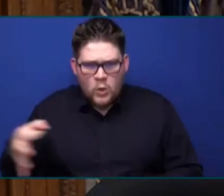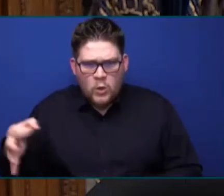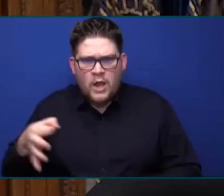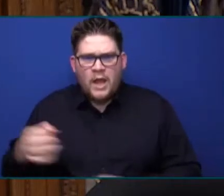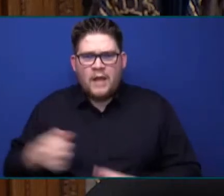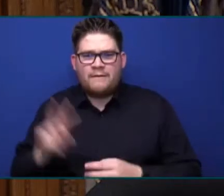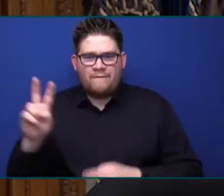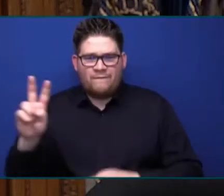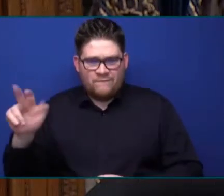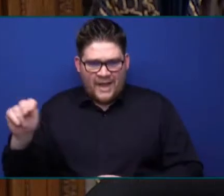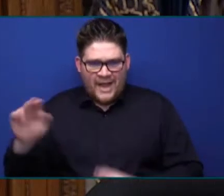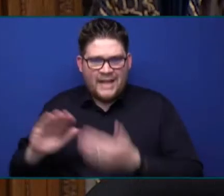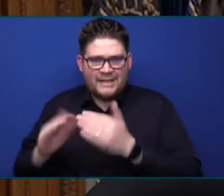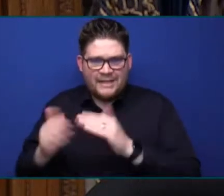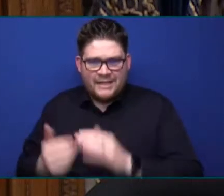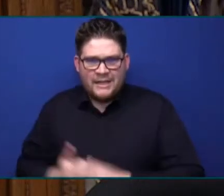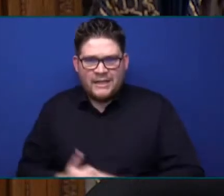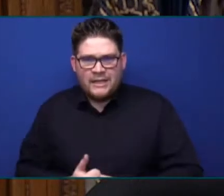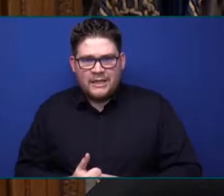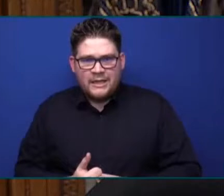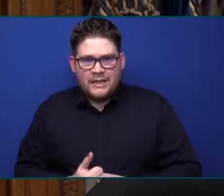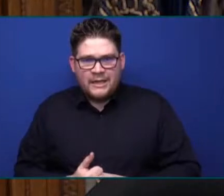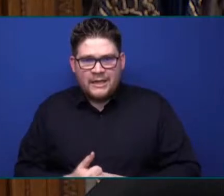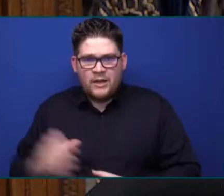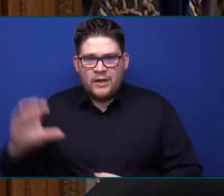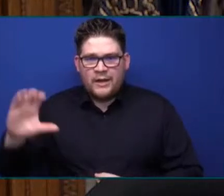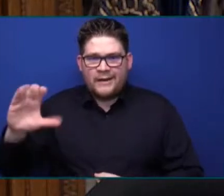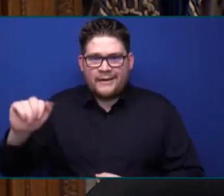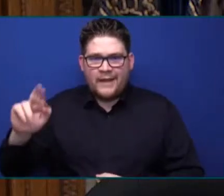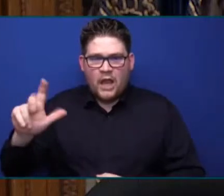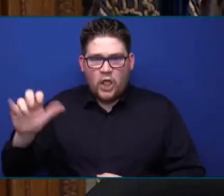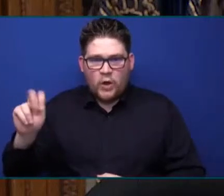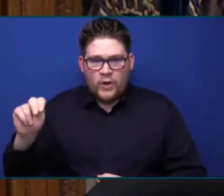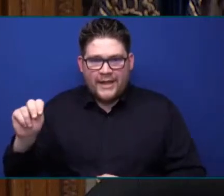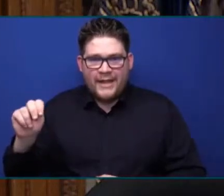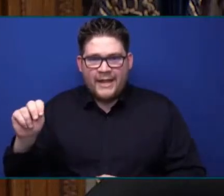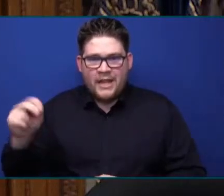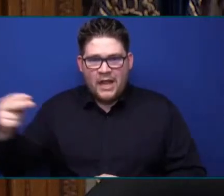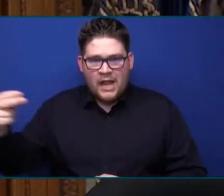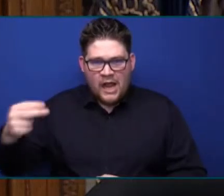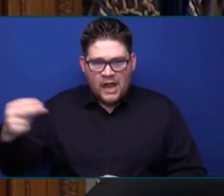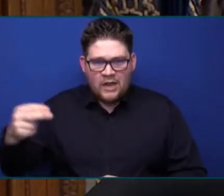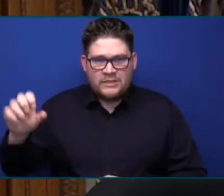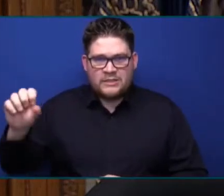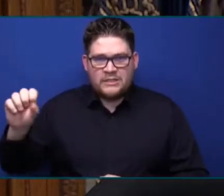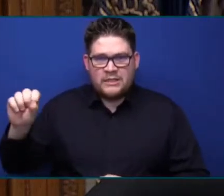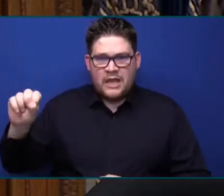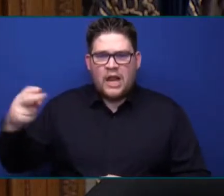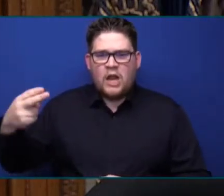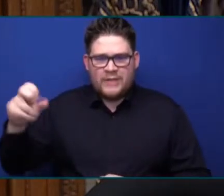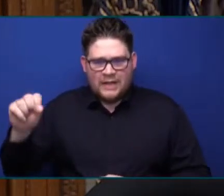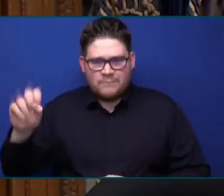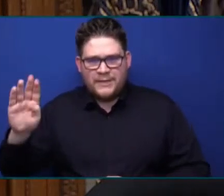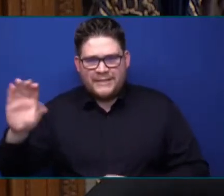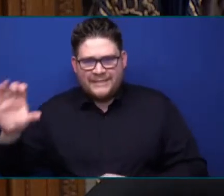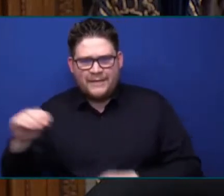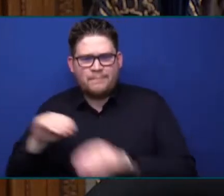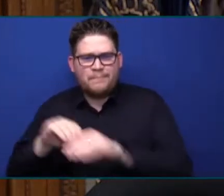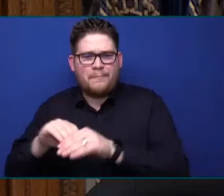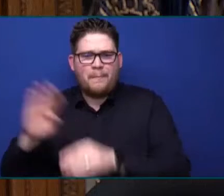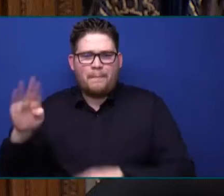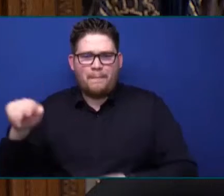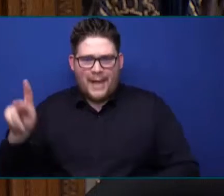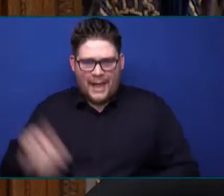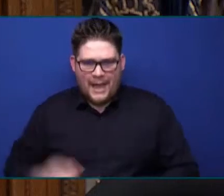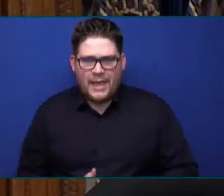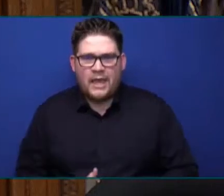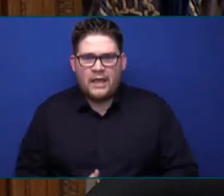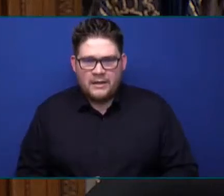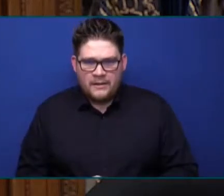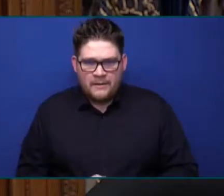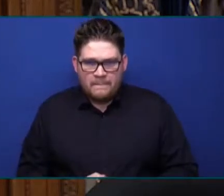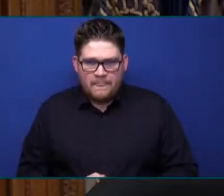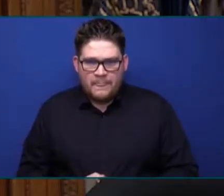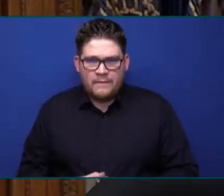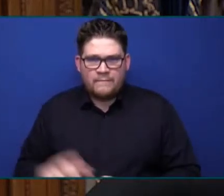operating officer, HSBC; Marilyn Tyfting, senior vice-president and CCO of Telus International;